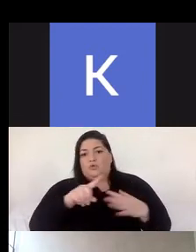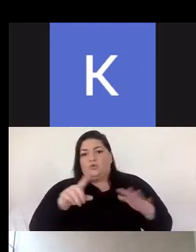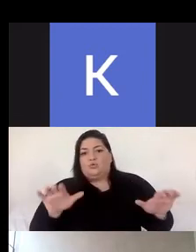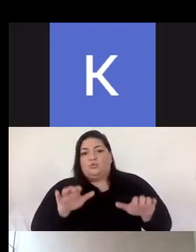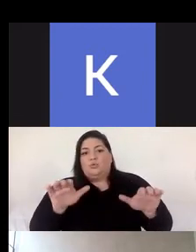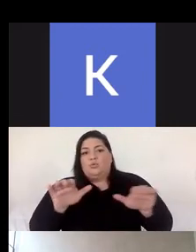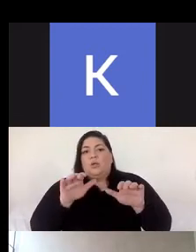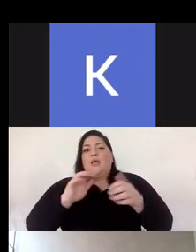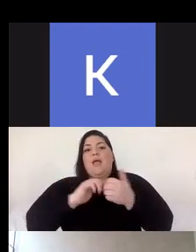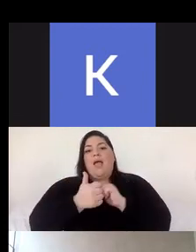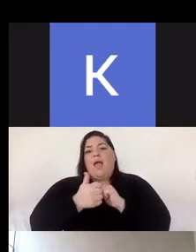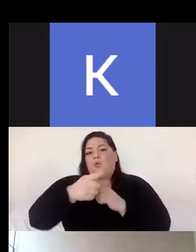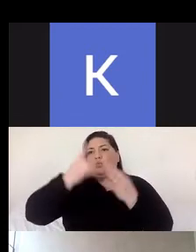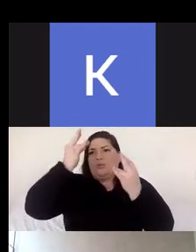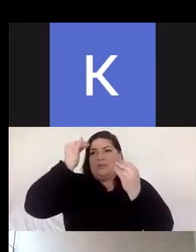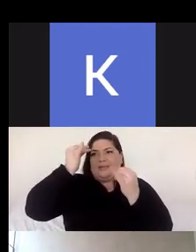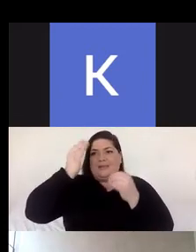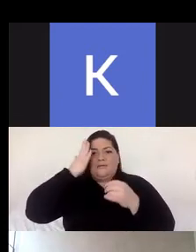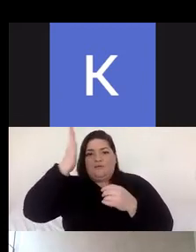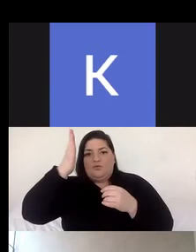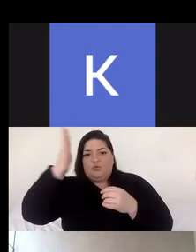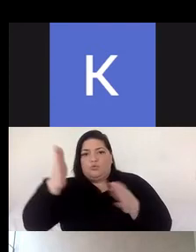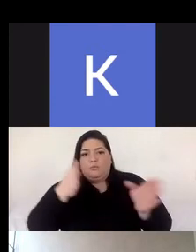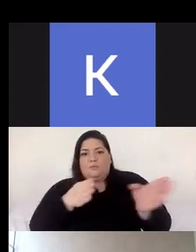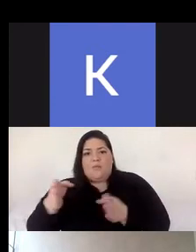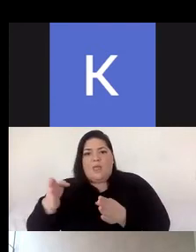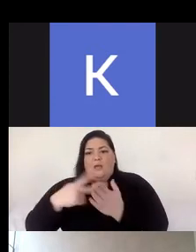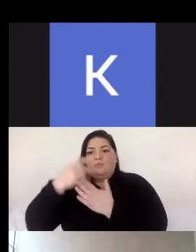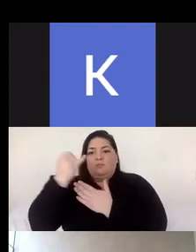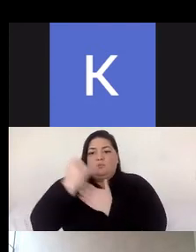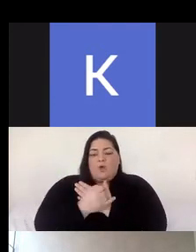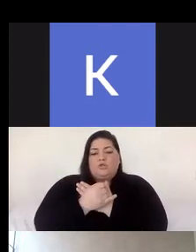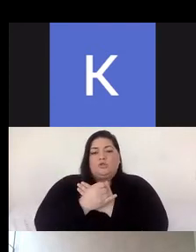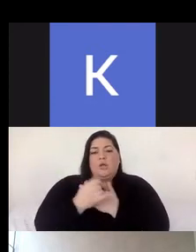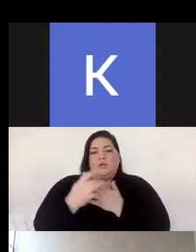and how you're thinking about the project as it goes along.